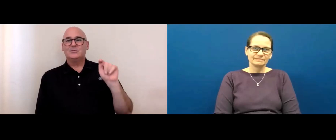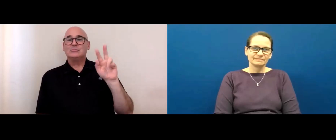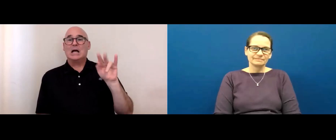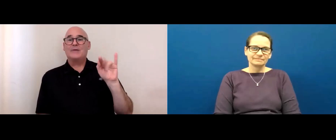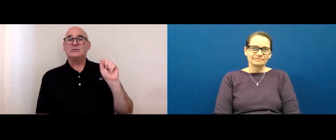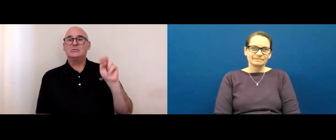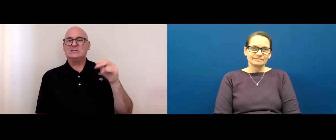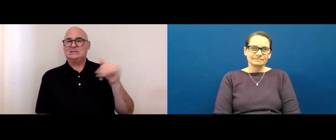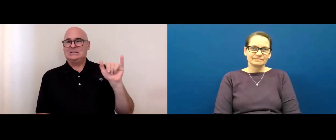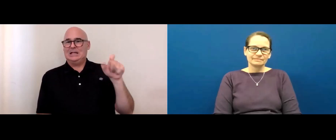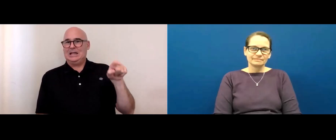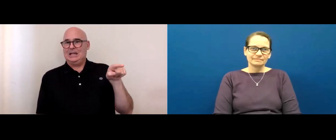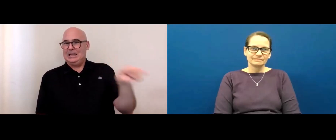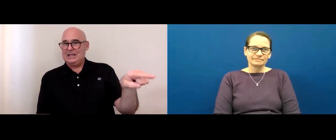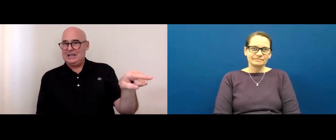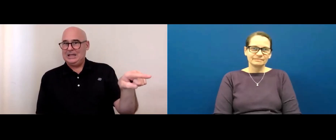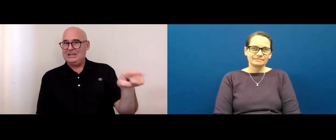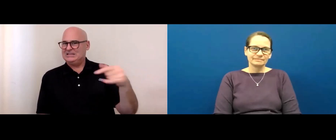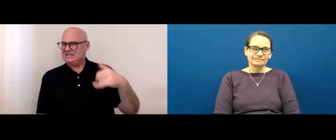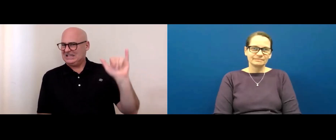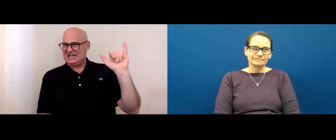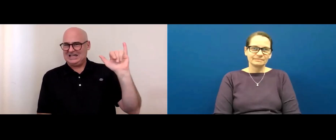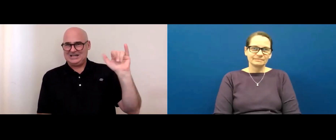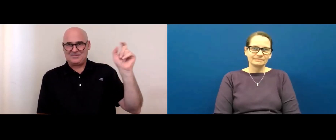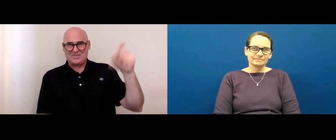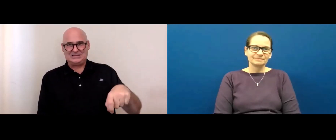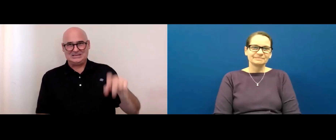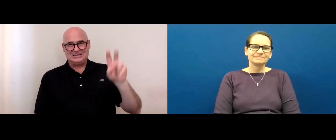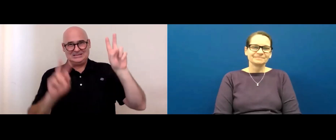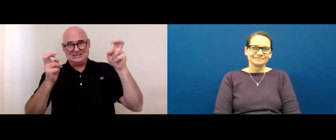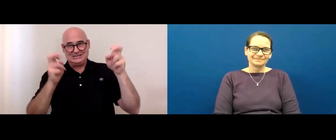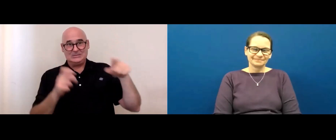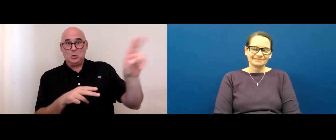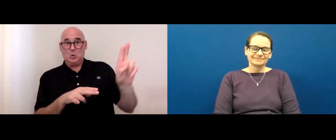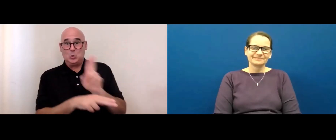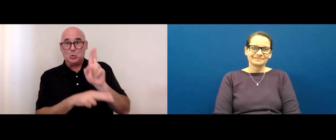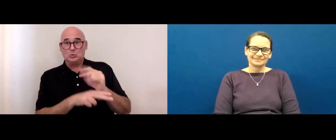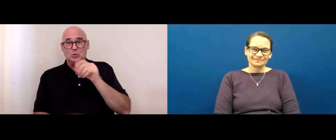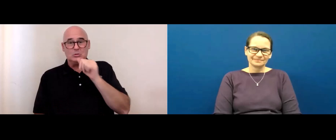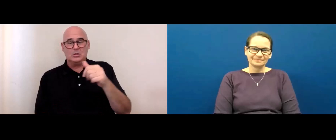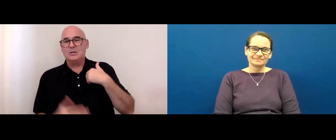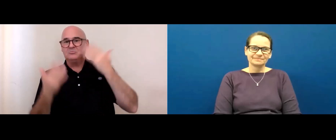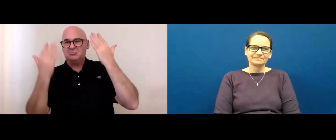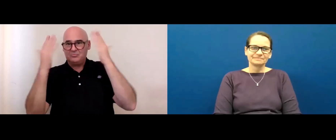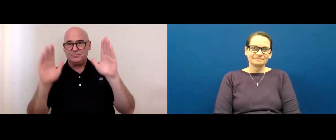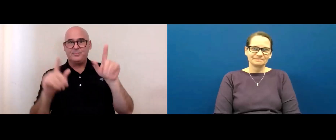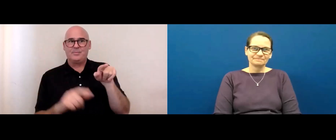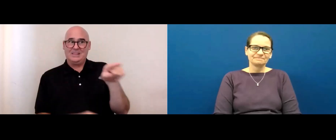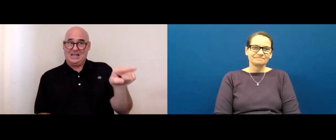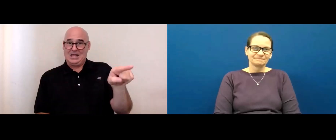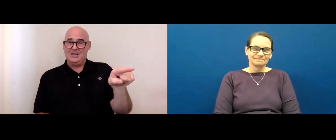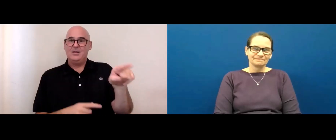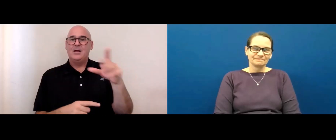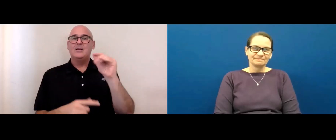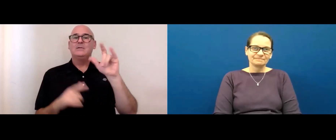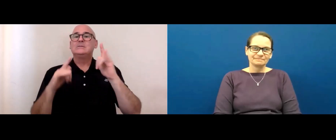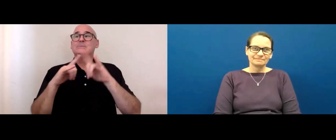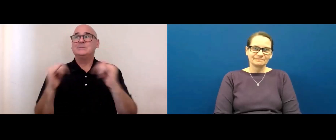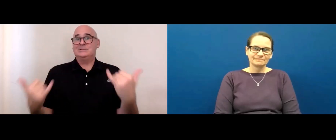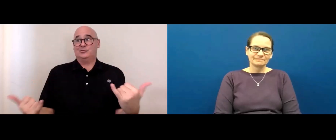tri-vision is still there it's still there it's needed whether it's used or not I don't know but